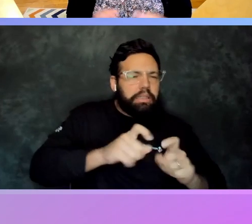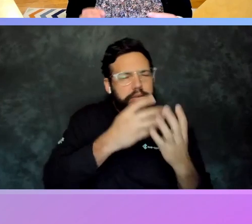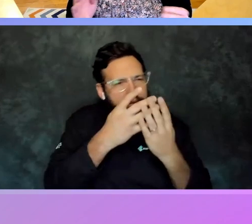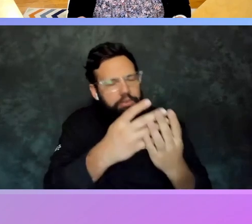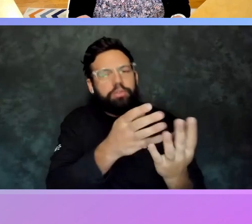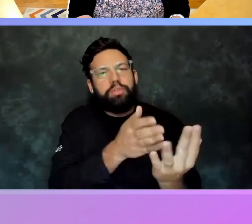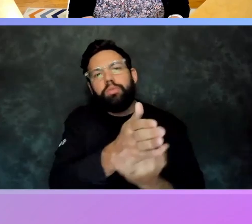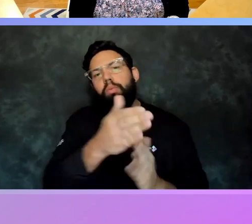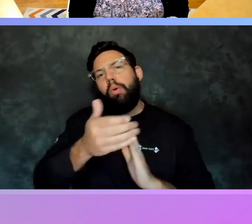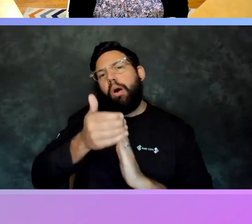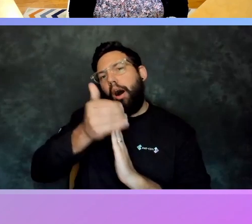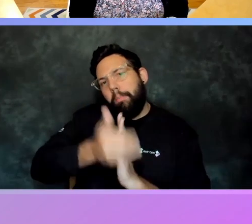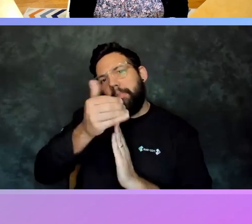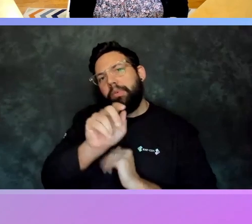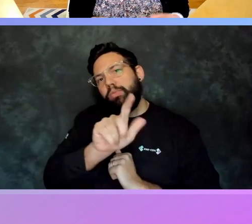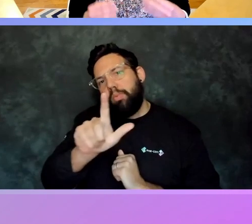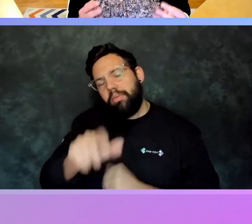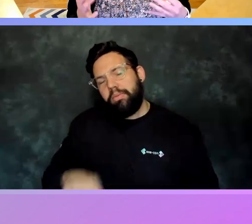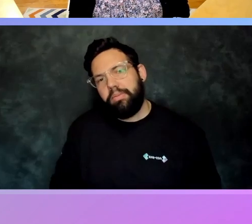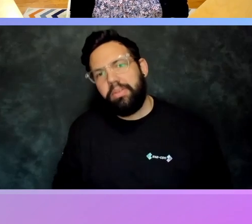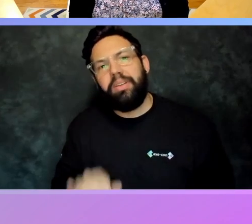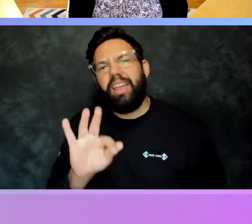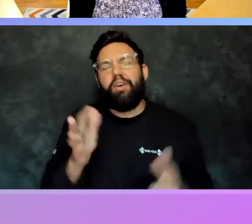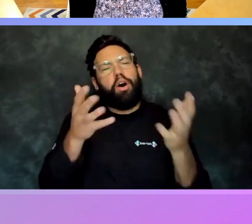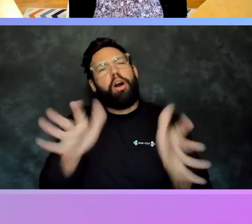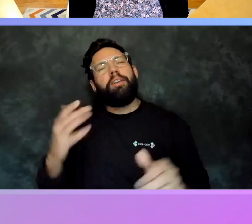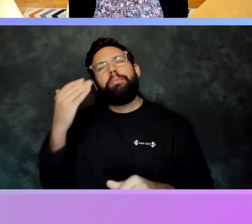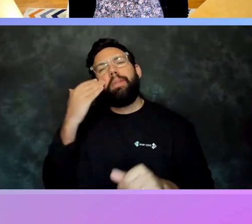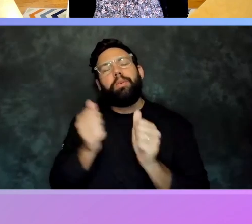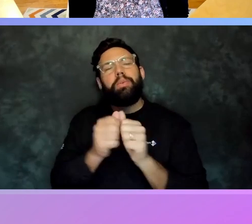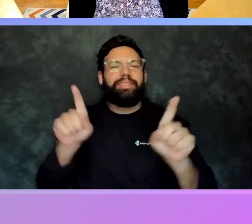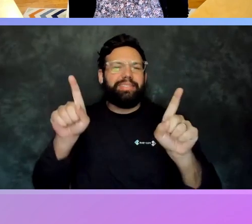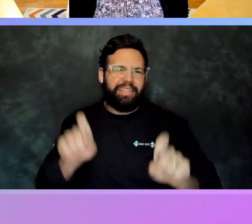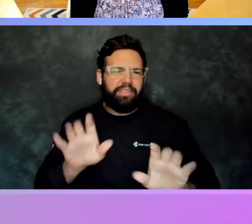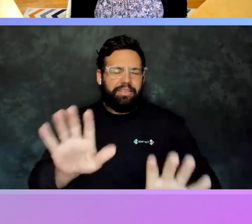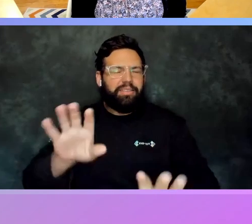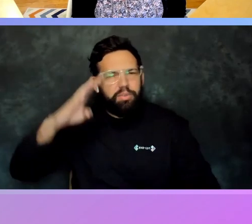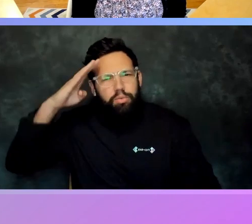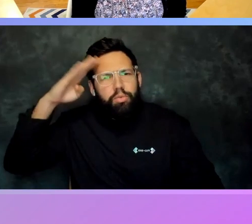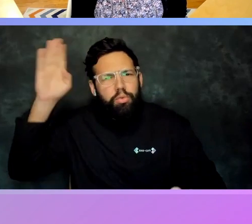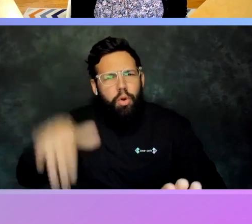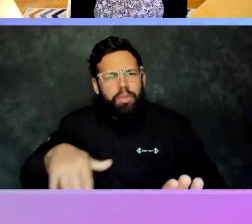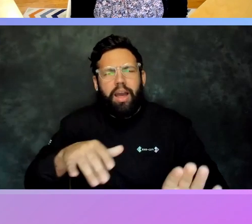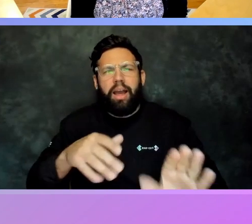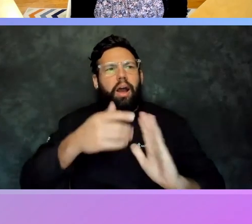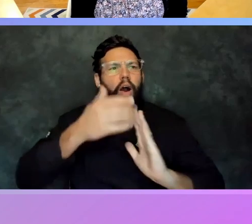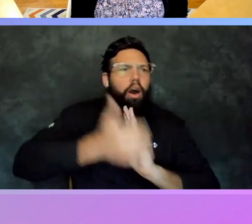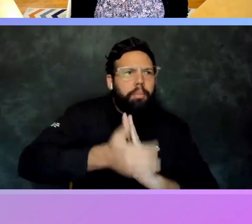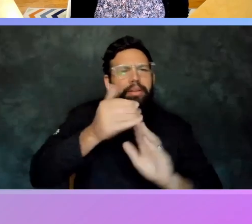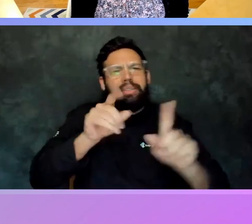Tilly Pick and I am from Deque and I'll be moderating Essential Annotations for Accessibility a Smoother Design-to-Development Handoff brought to you Fisher. by